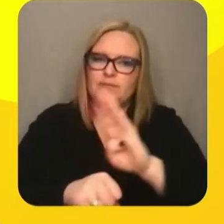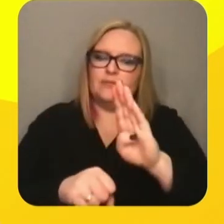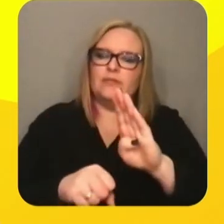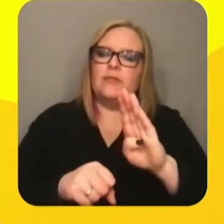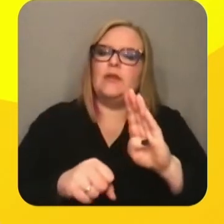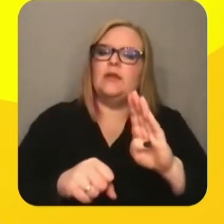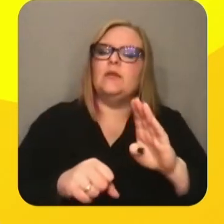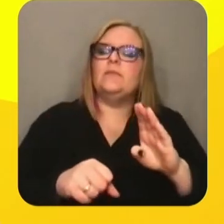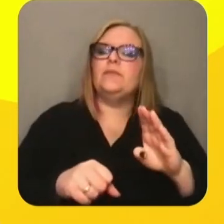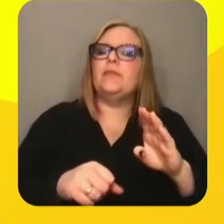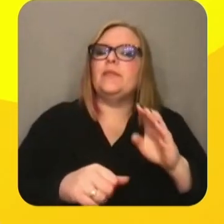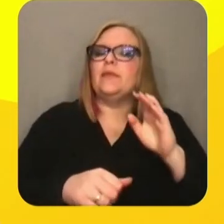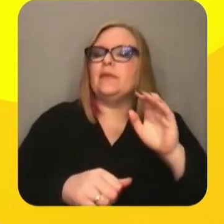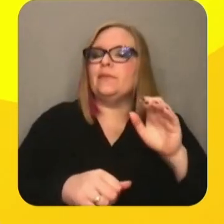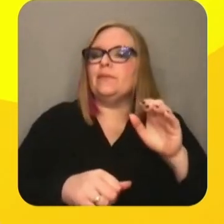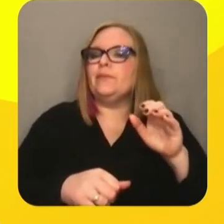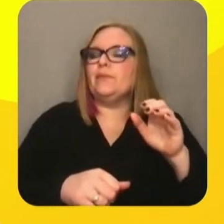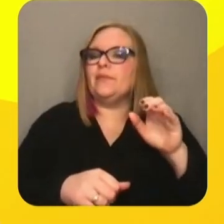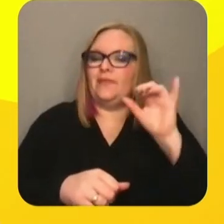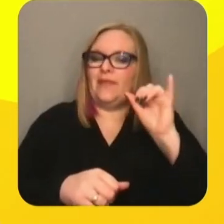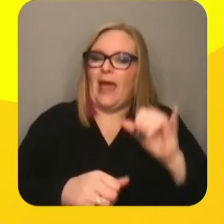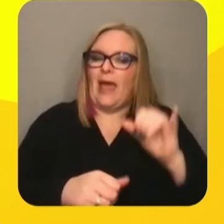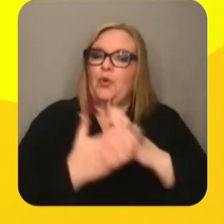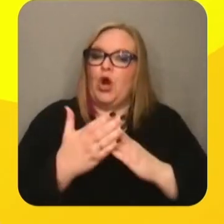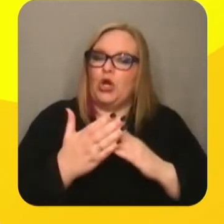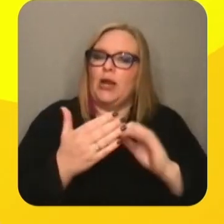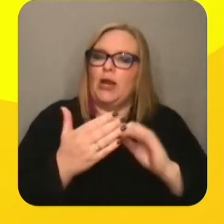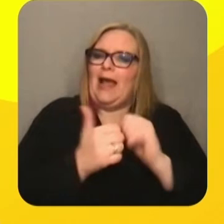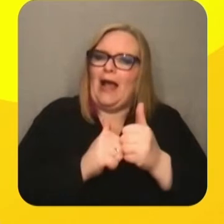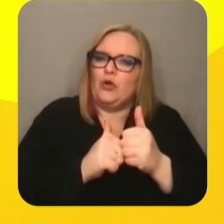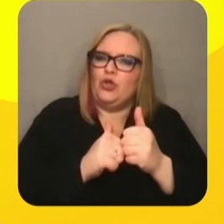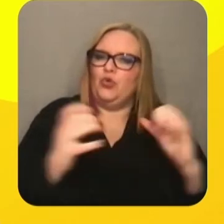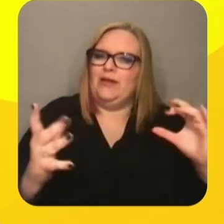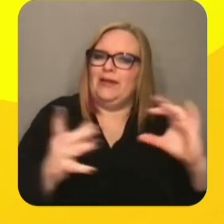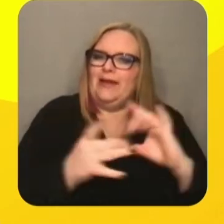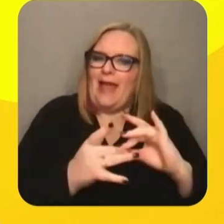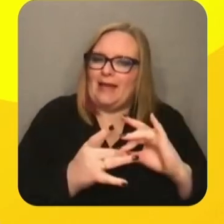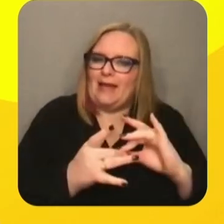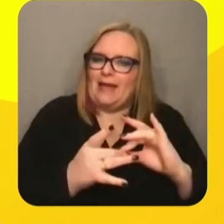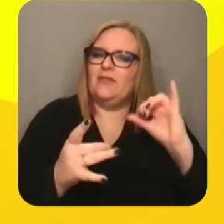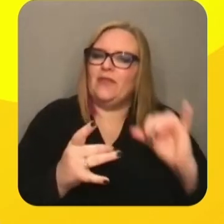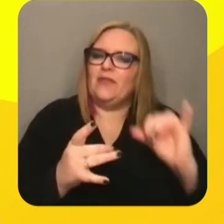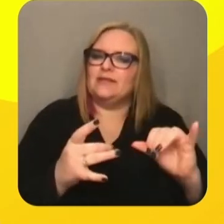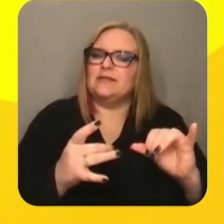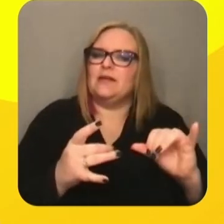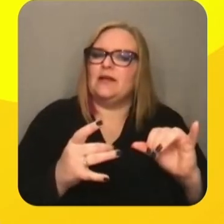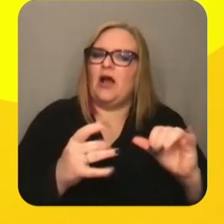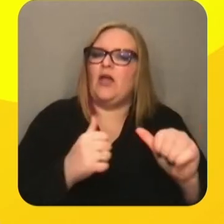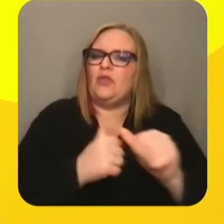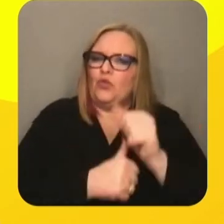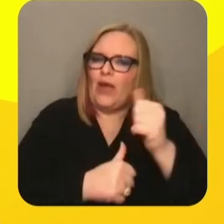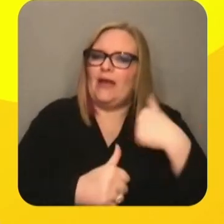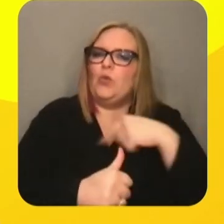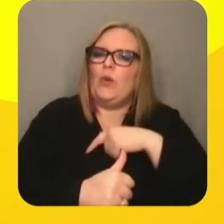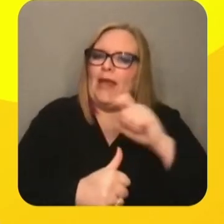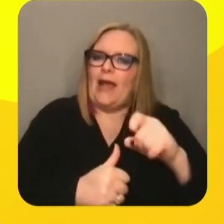but everyone else is that piece of how do you find that connection? I think that's a fundamental thread that we have to kind of push past to get us to a good place of understanding.